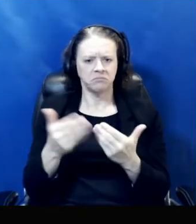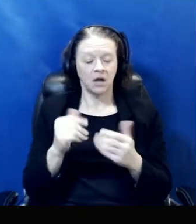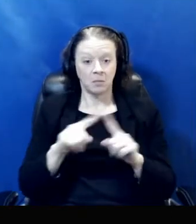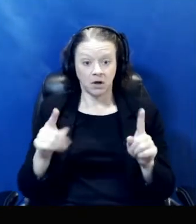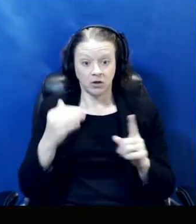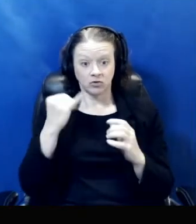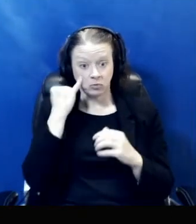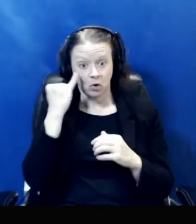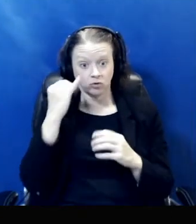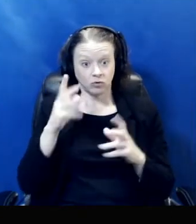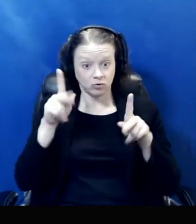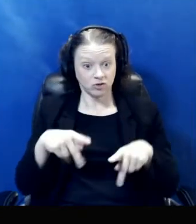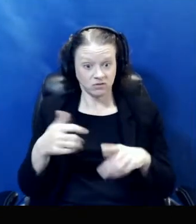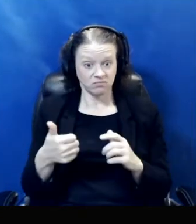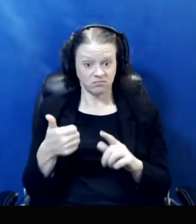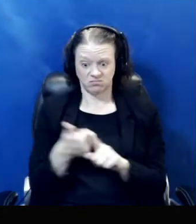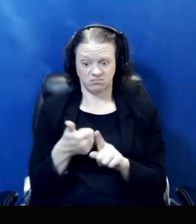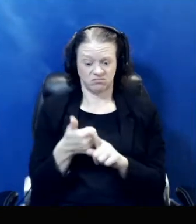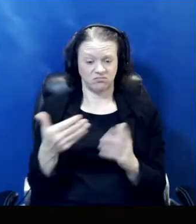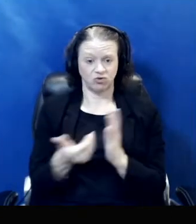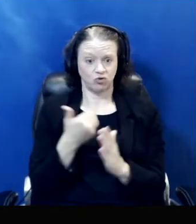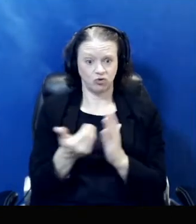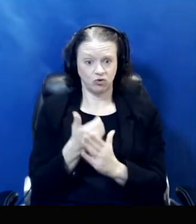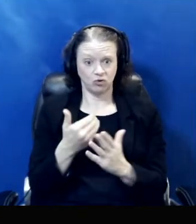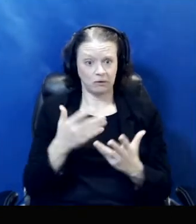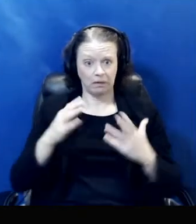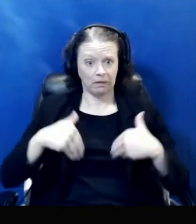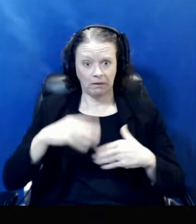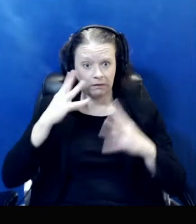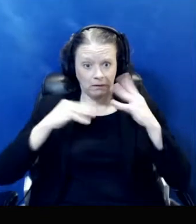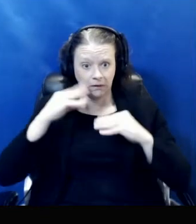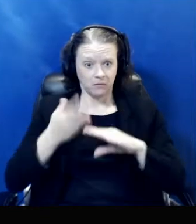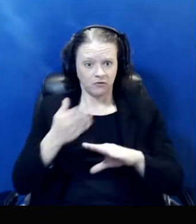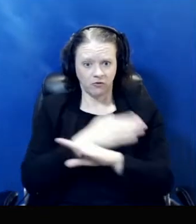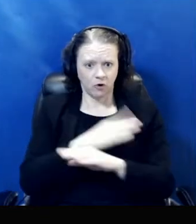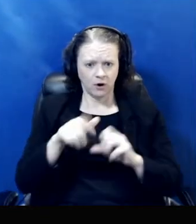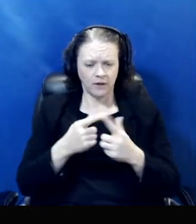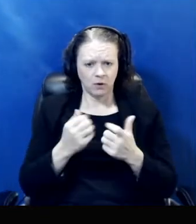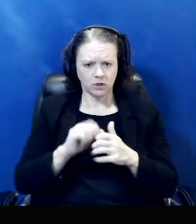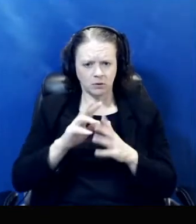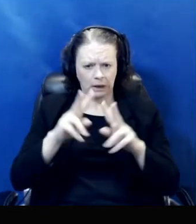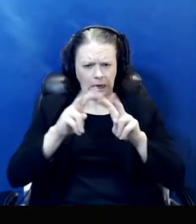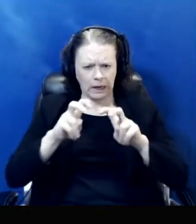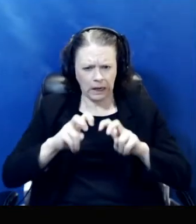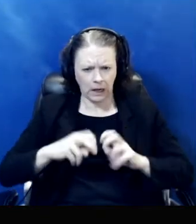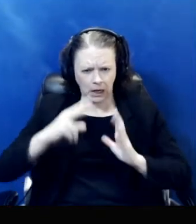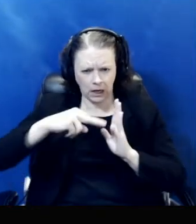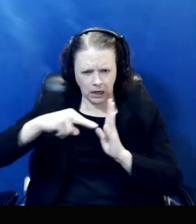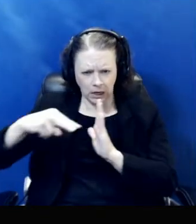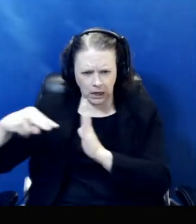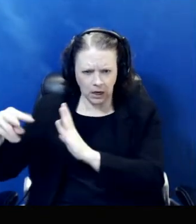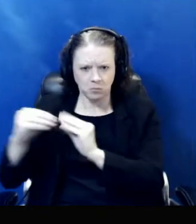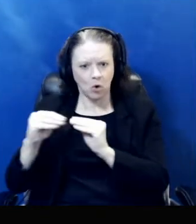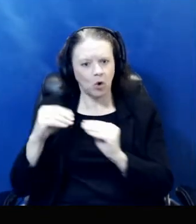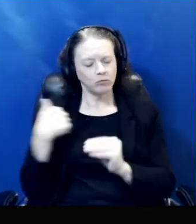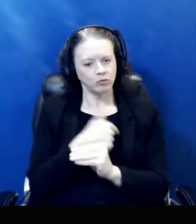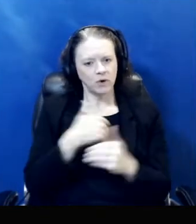of these expanded and updated improved sections, that we've included in the V2 update, it's there. So with that being said,